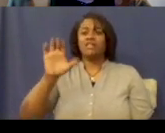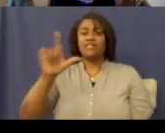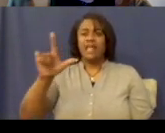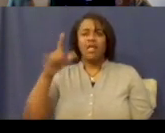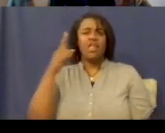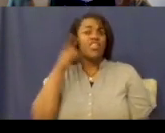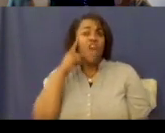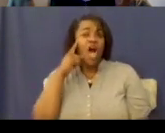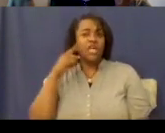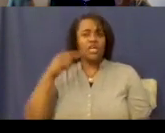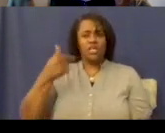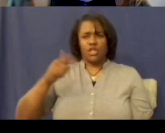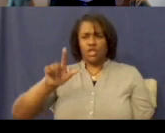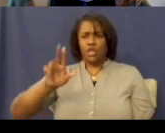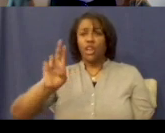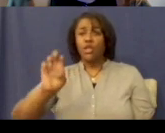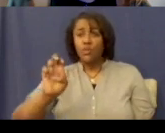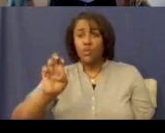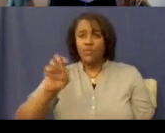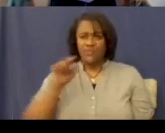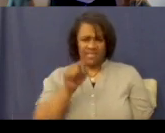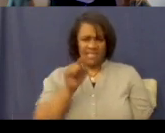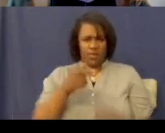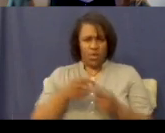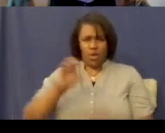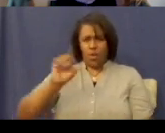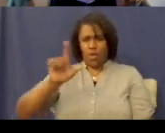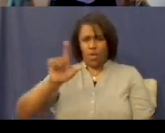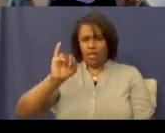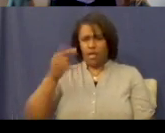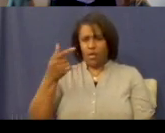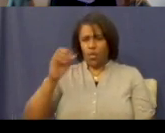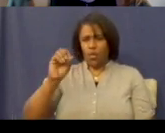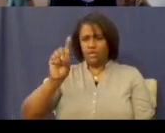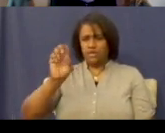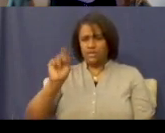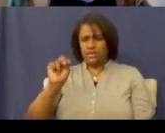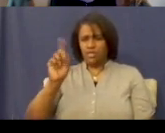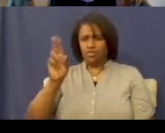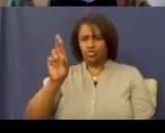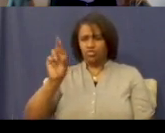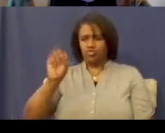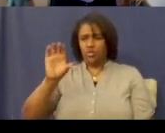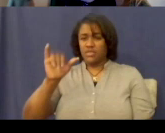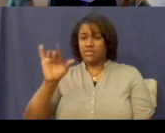This one, called an oligodendrocyte, makes myelin.